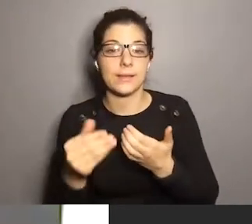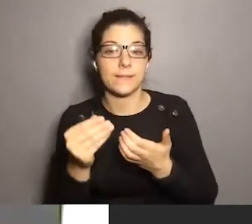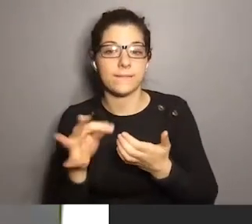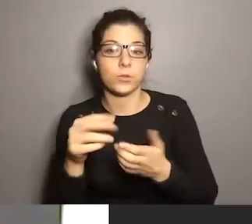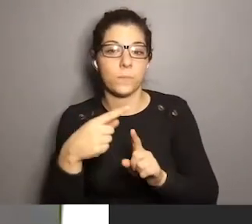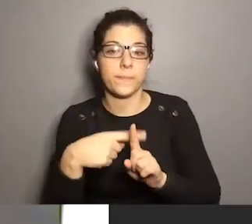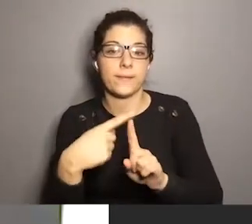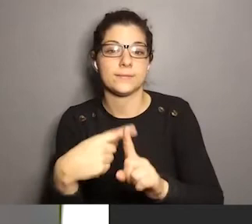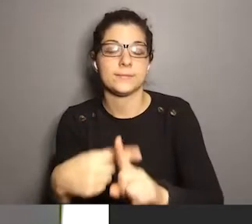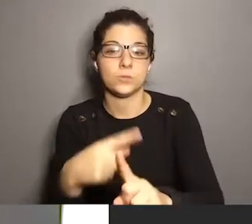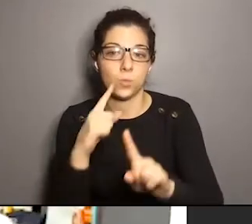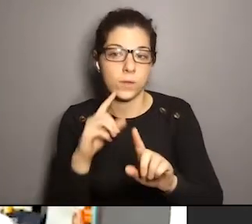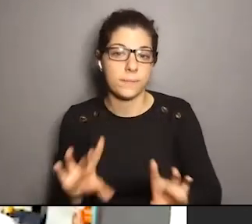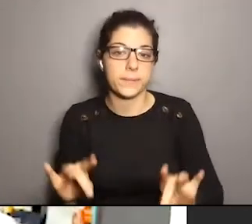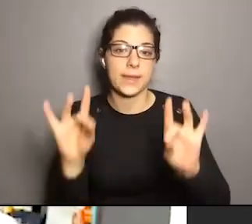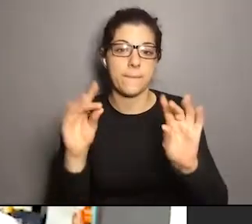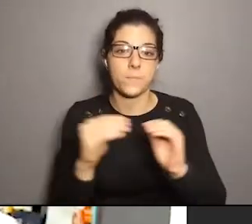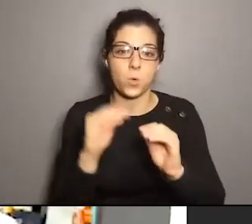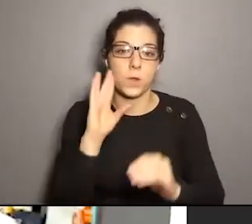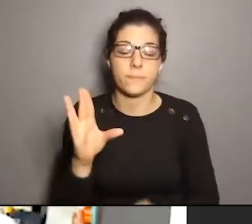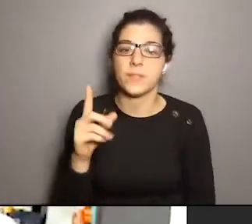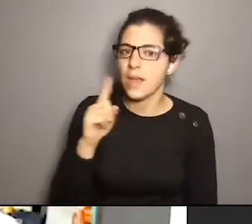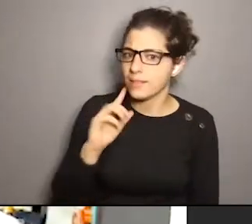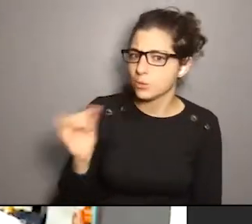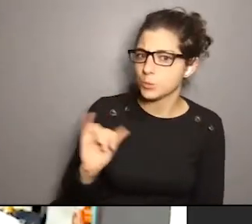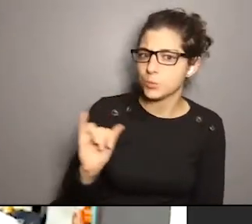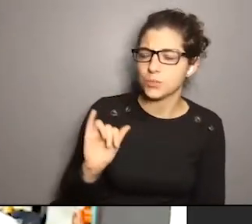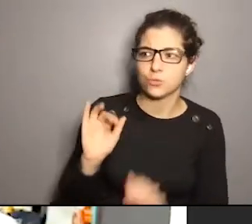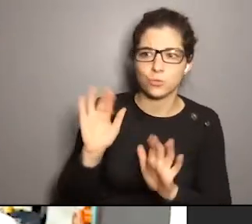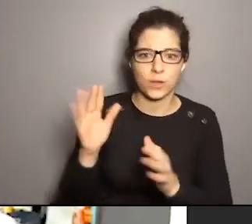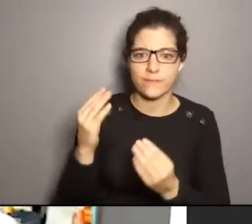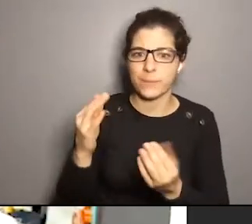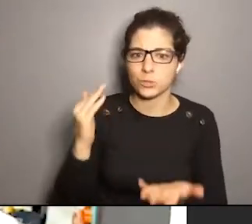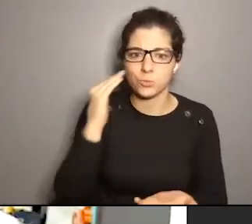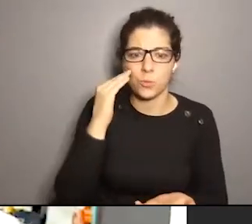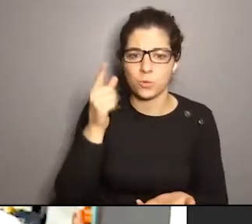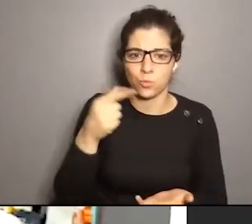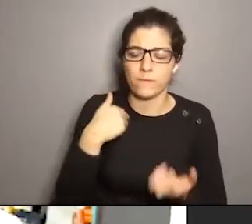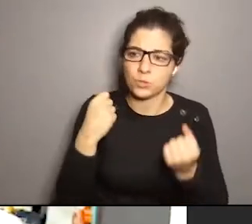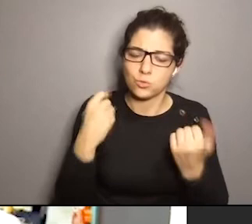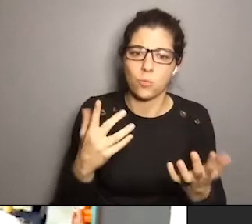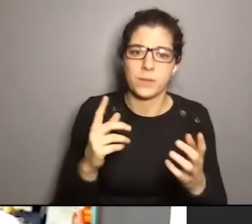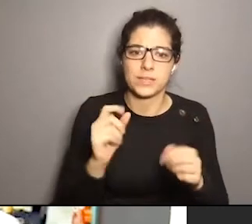it'll probably pick up more. I think so, too. And that's great information to know that you have so many job openings.